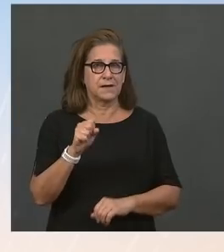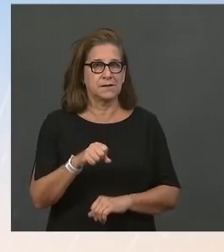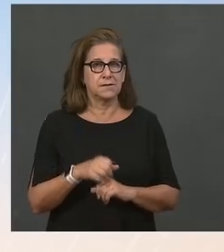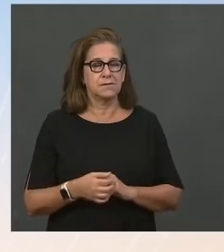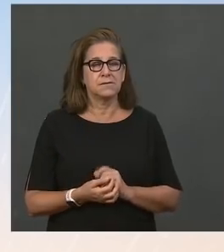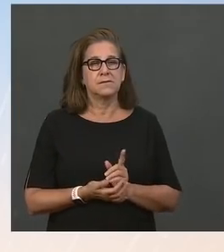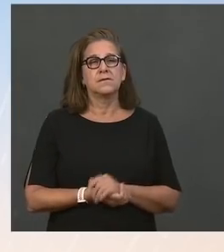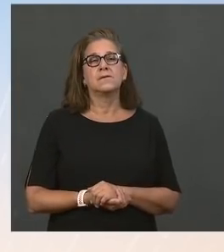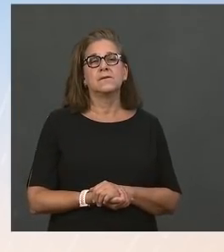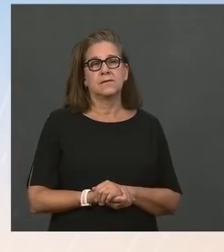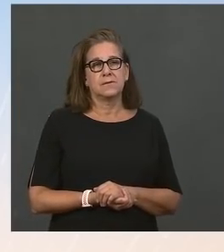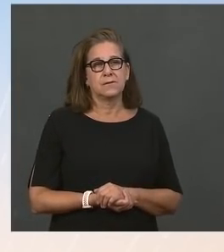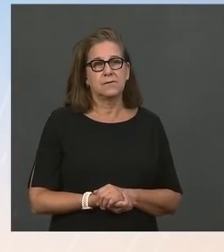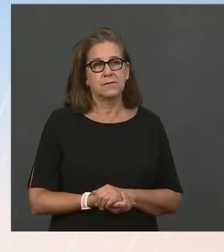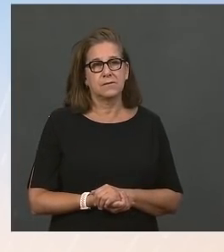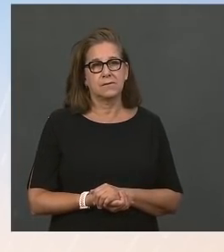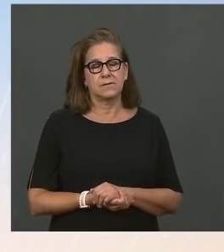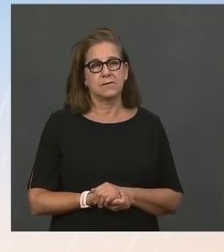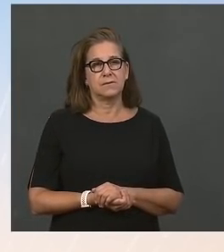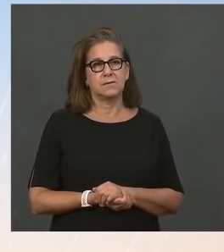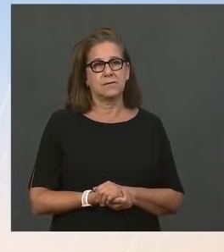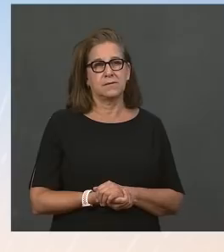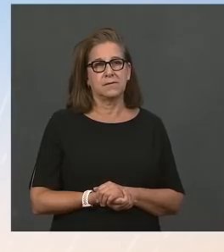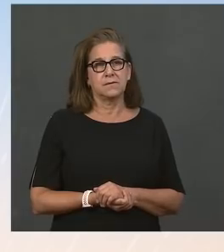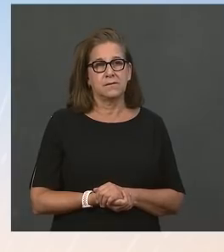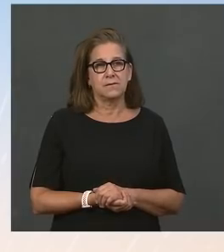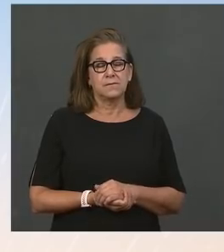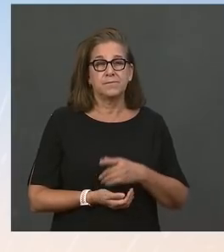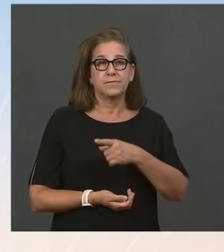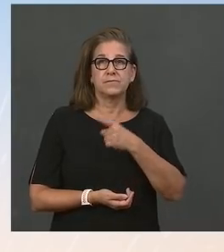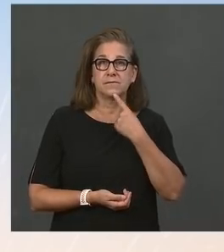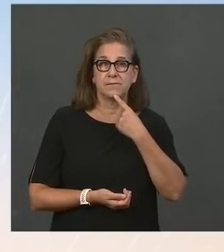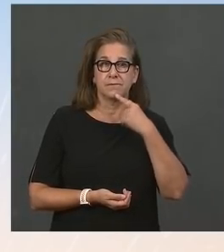was focusing on the nitty-gritty details and that he was candid about where the negotiations stood.